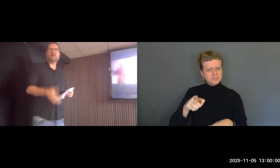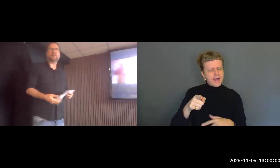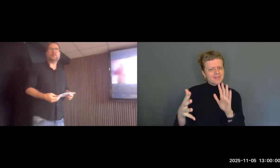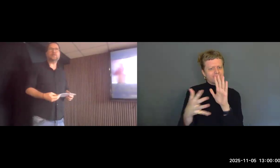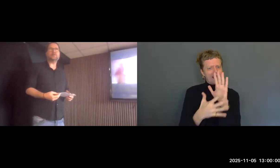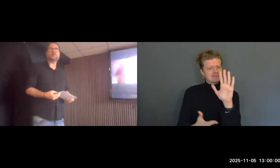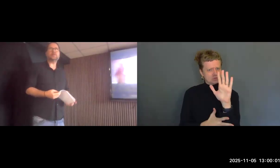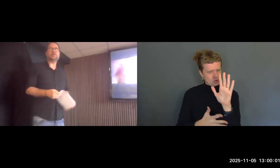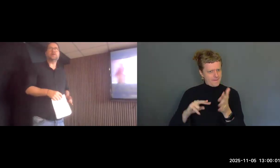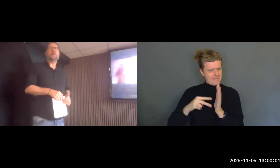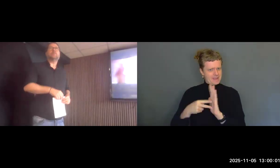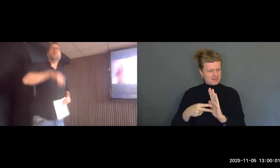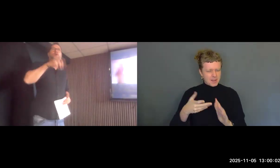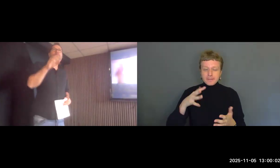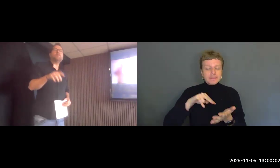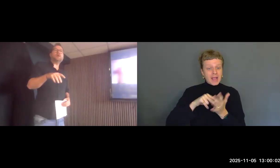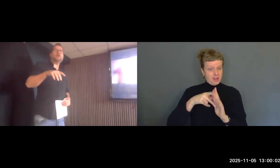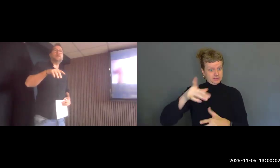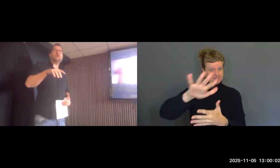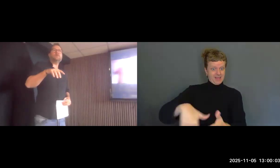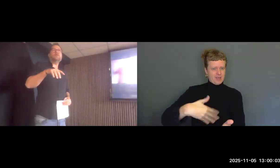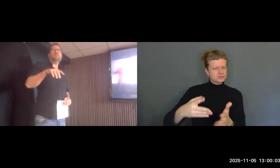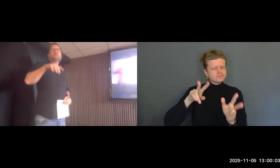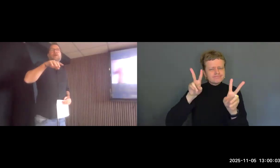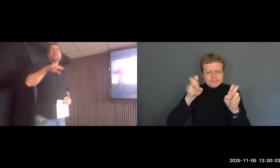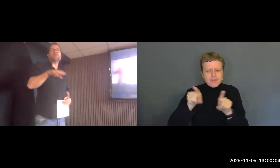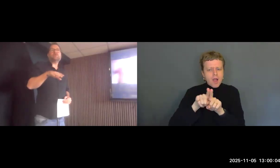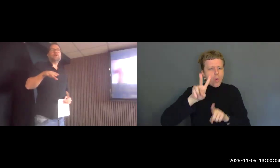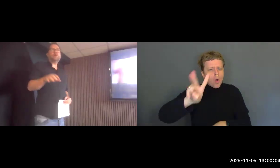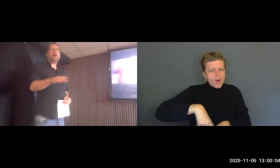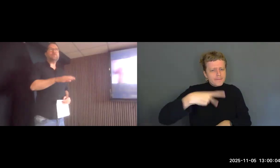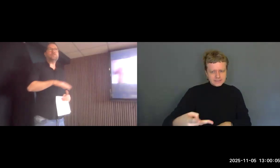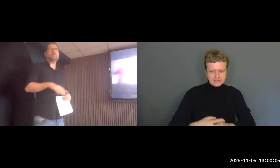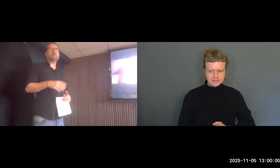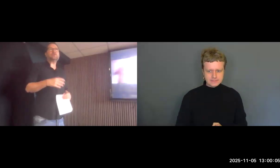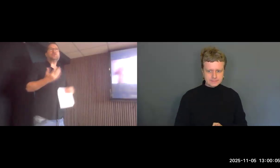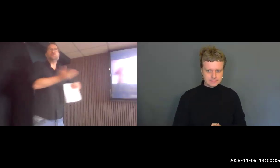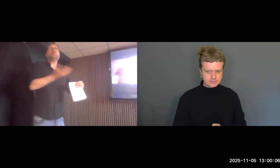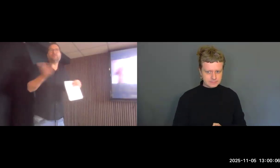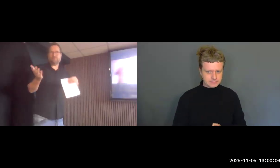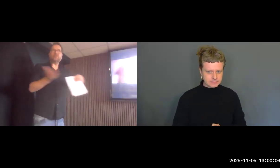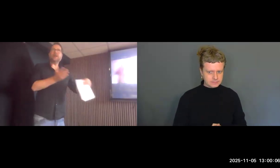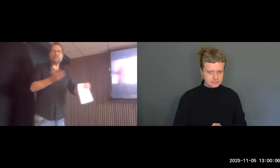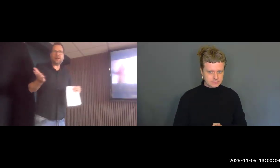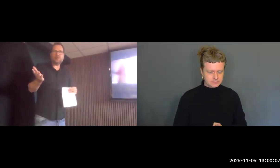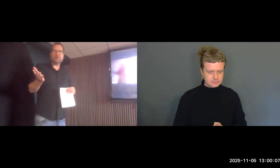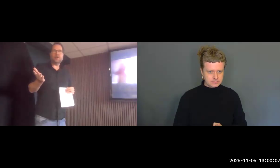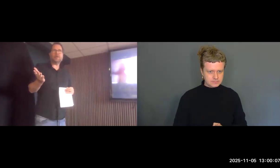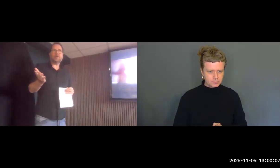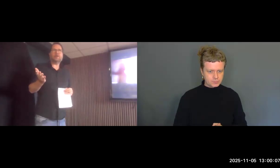So that's interesting. But would it mean that you then synchronically would have to distinguish two different signs now?